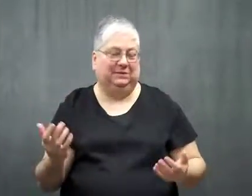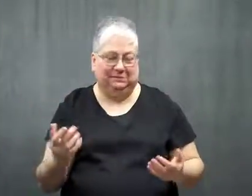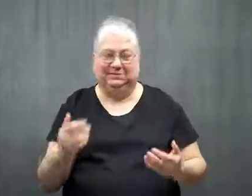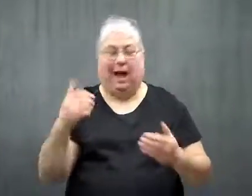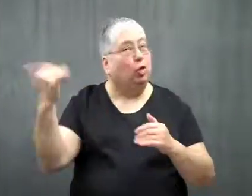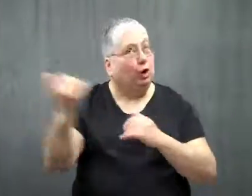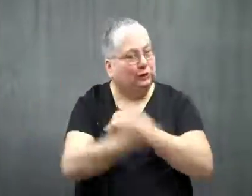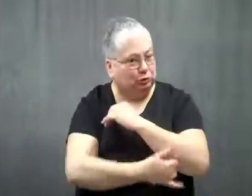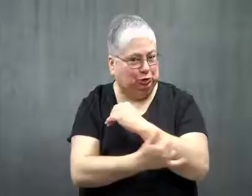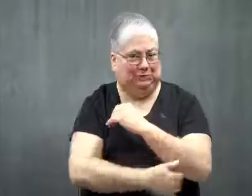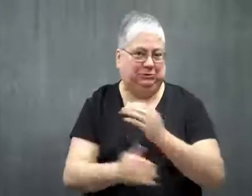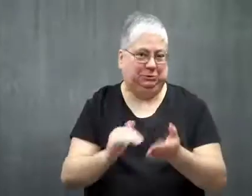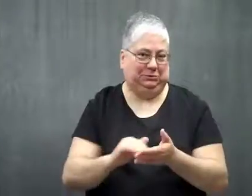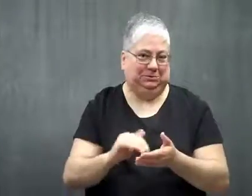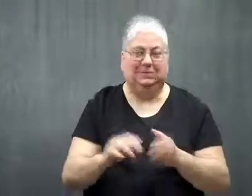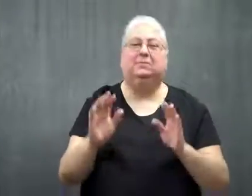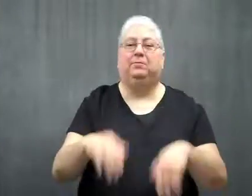Uh, other countries, excuse me.